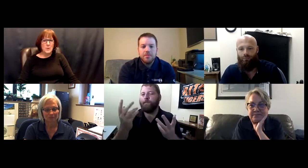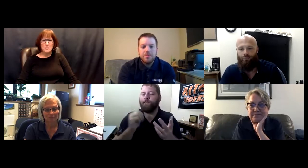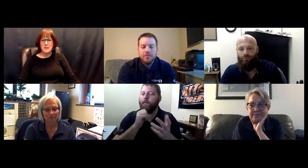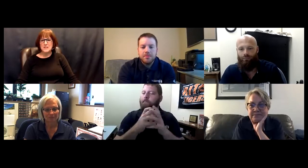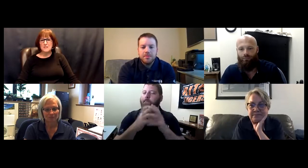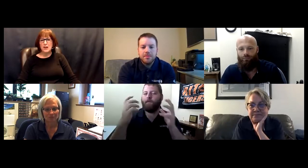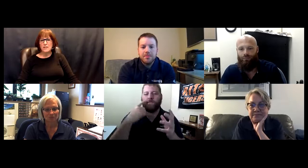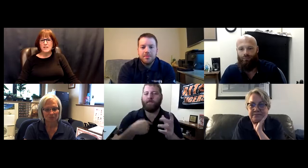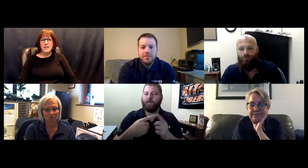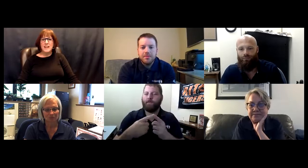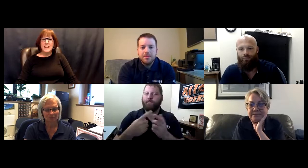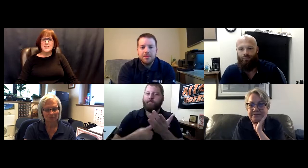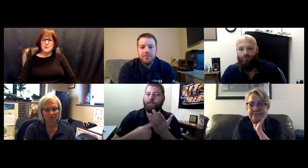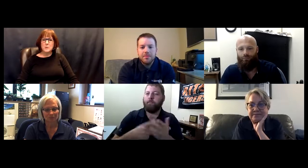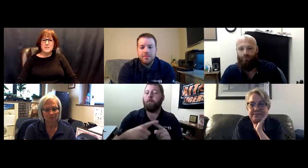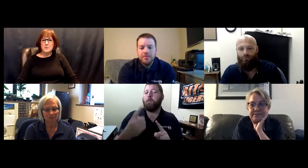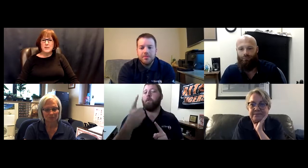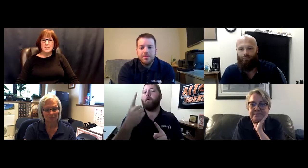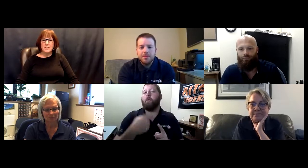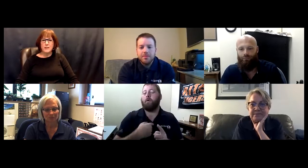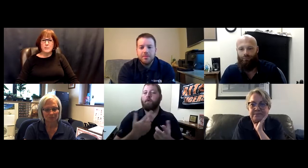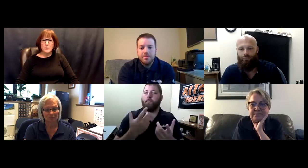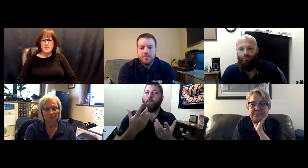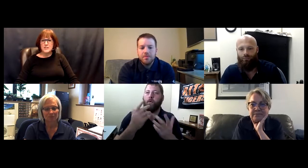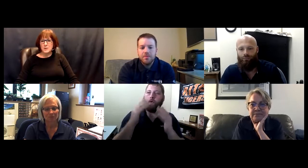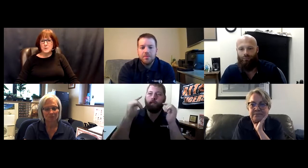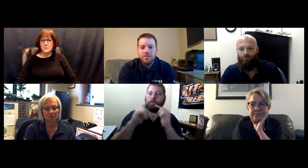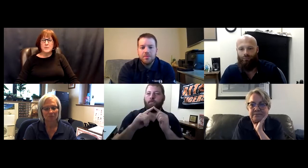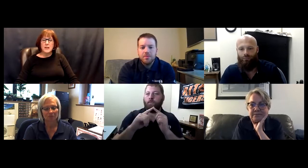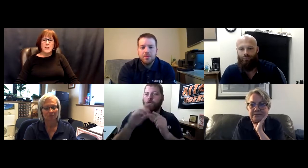because of COVID and so there wasn't really a lot for me to do.